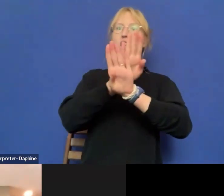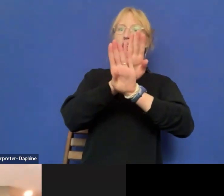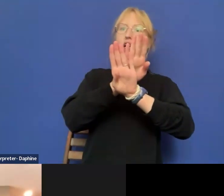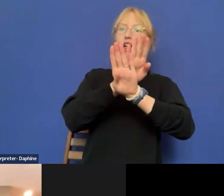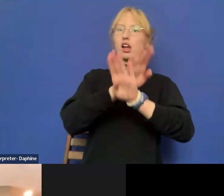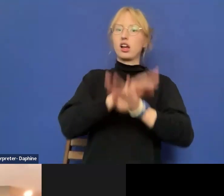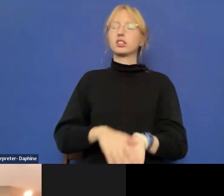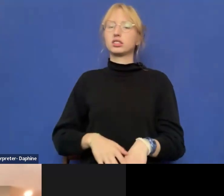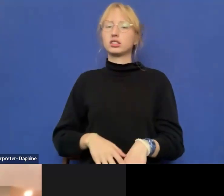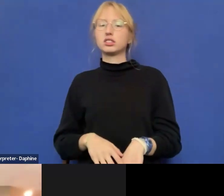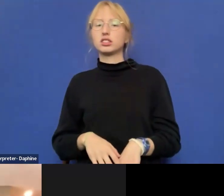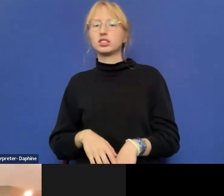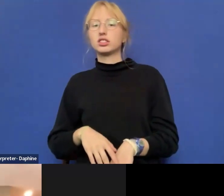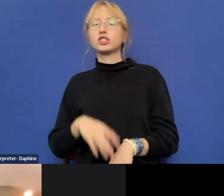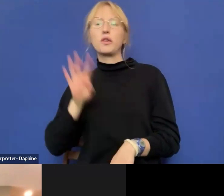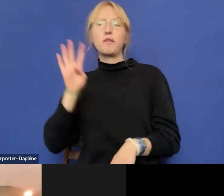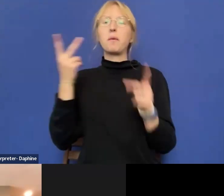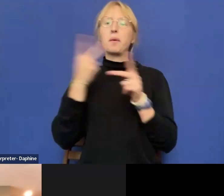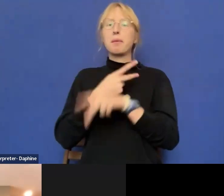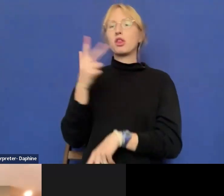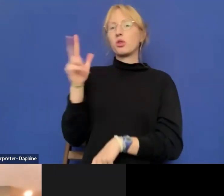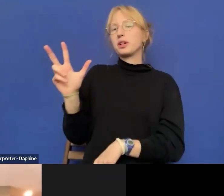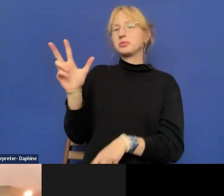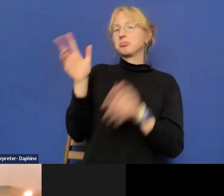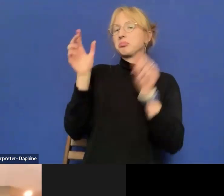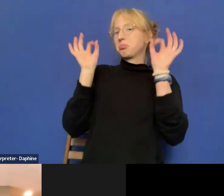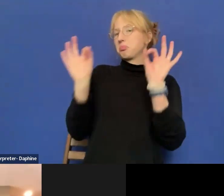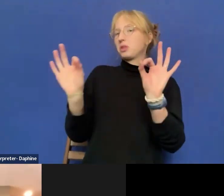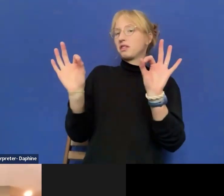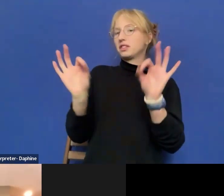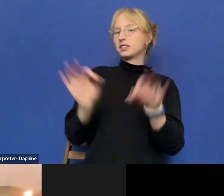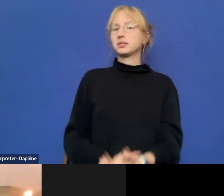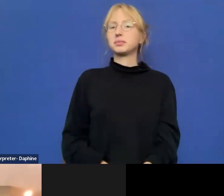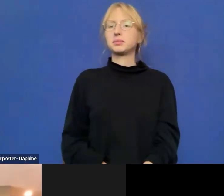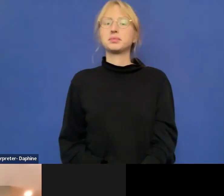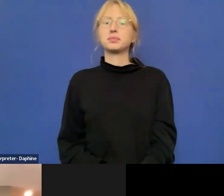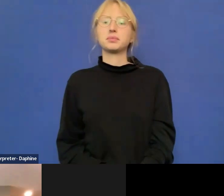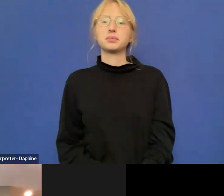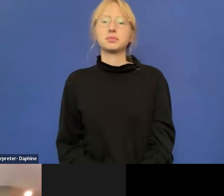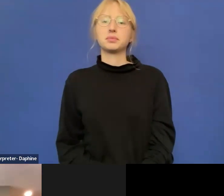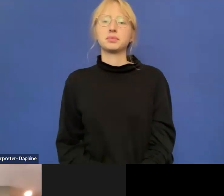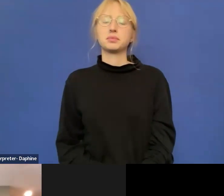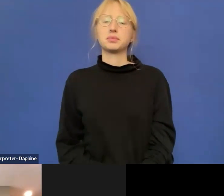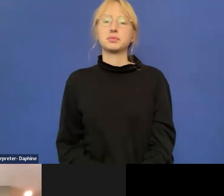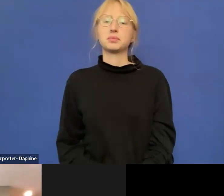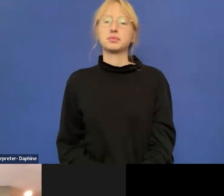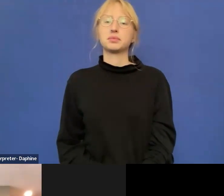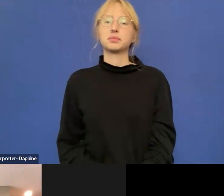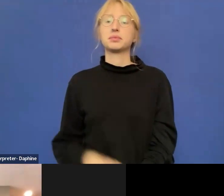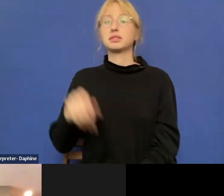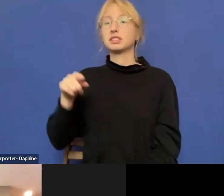So four by three be perfect in our case. This are good question.